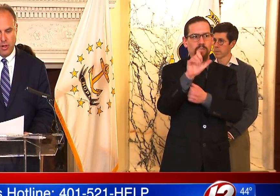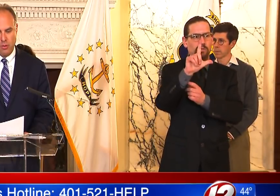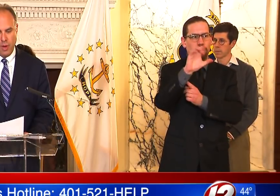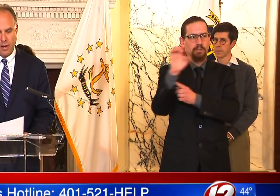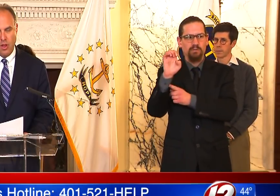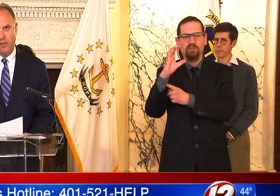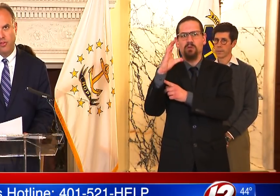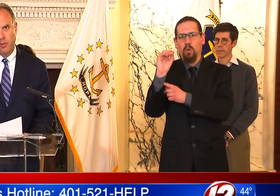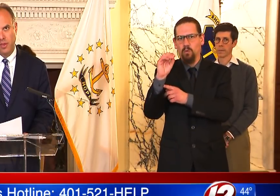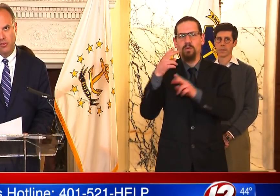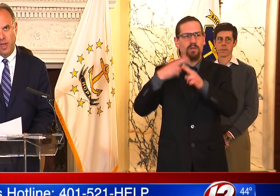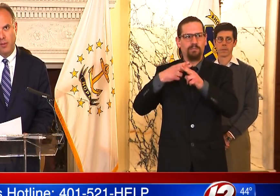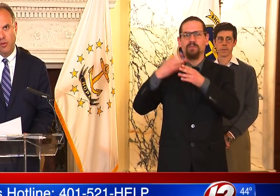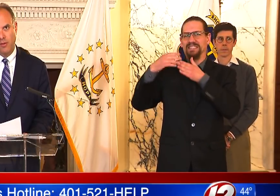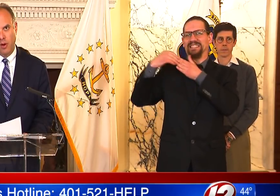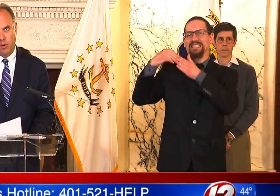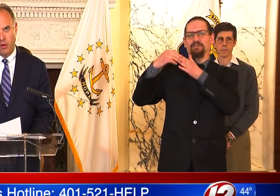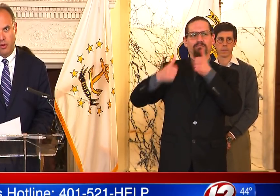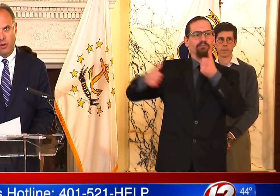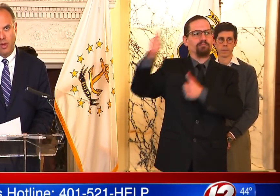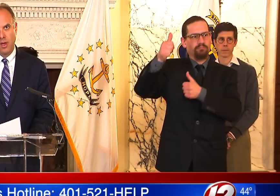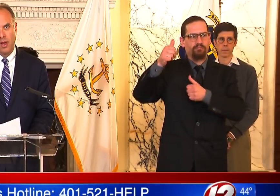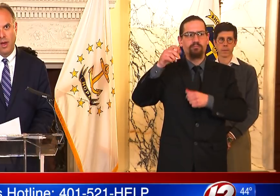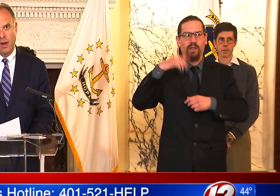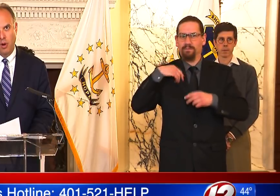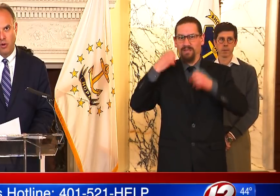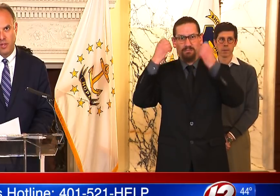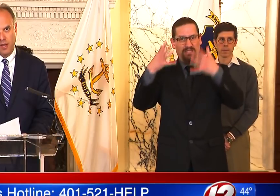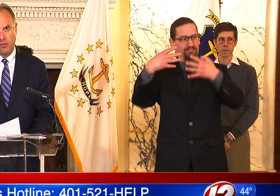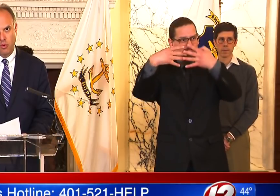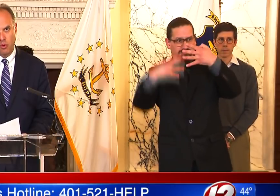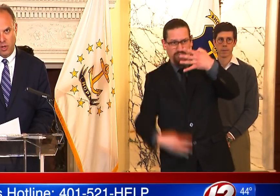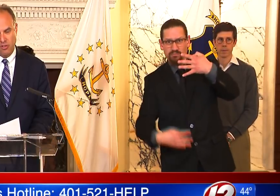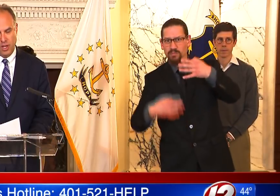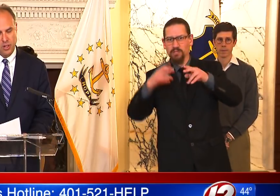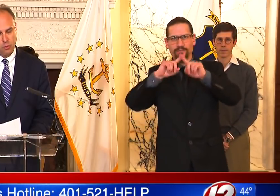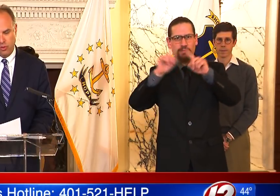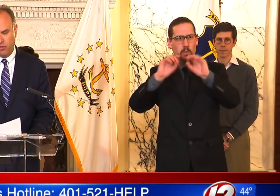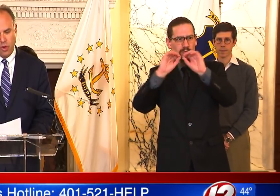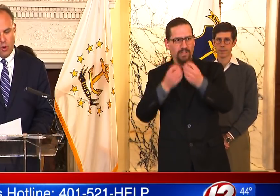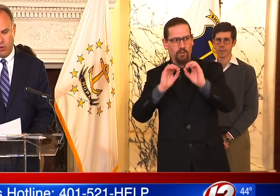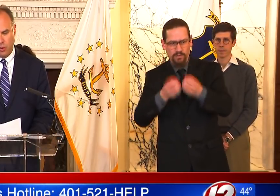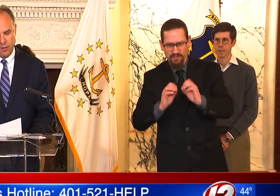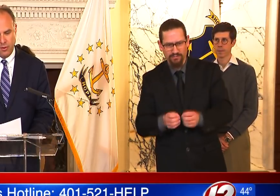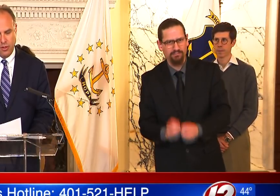THAT ARE STEPPING UP TO HELP. SULLI CO. IS OUR LEADER ON THE COMMERCE TEAM, BUT I WILL RATTLE